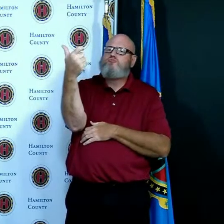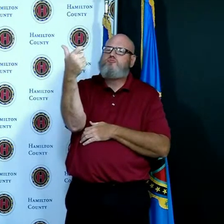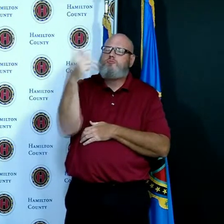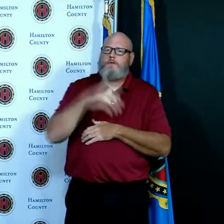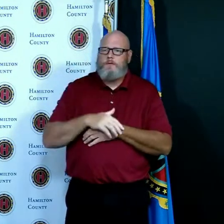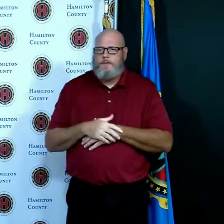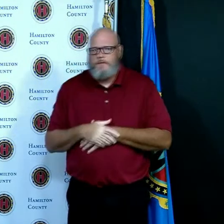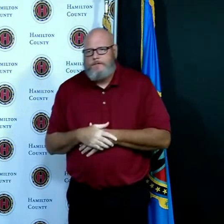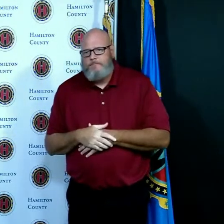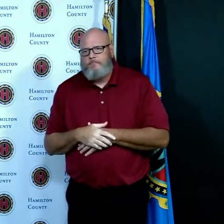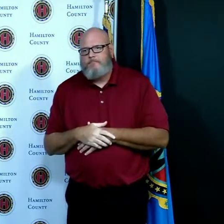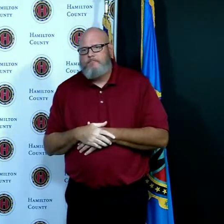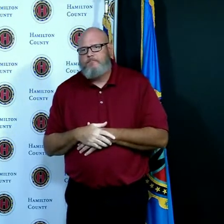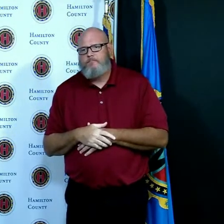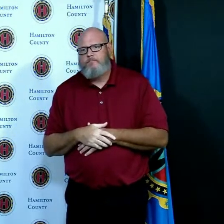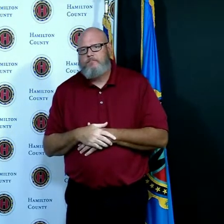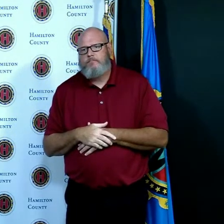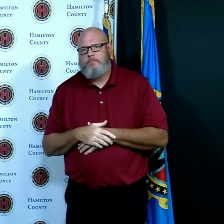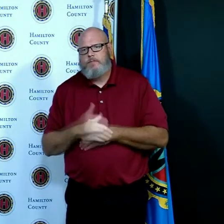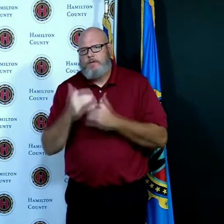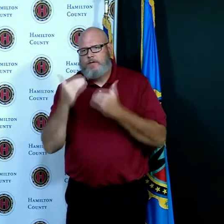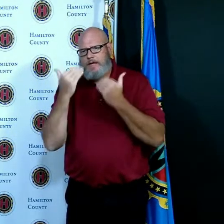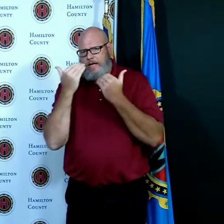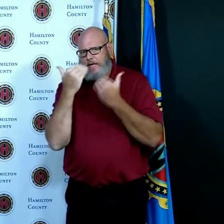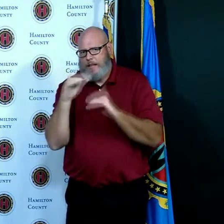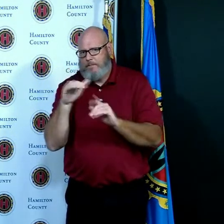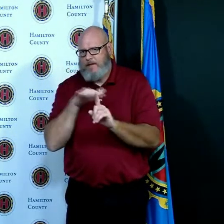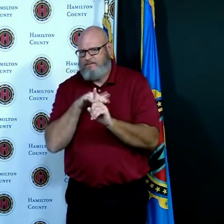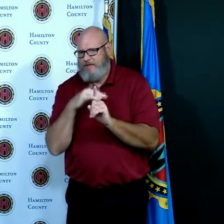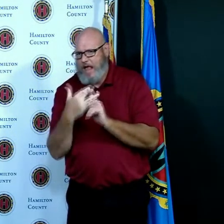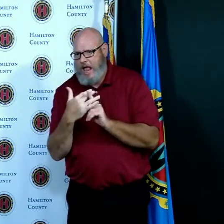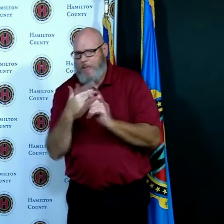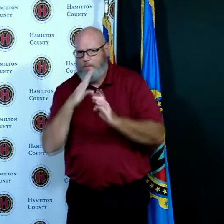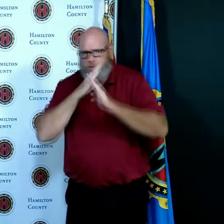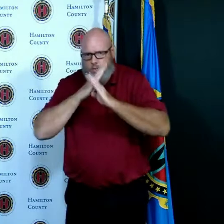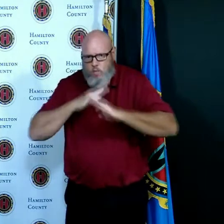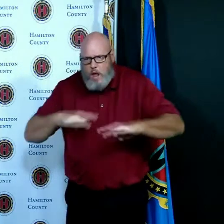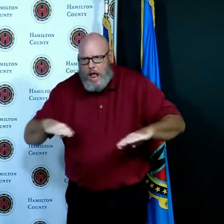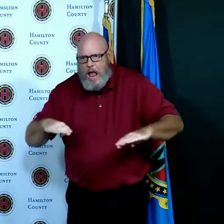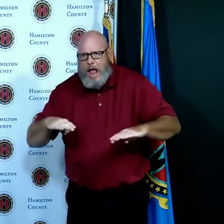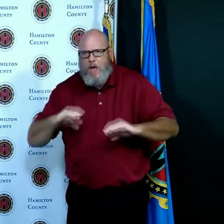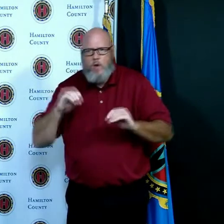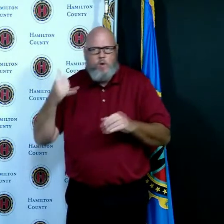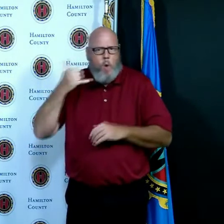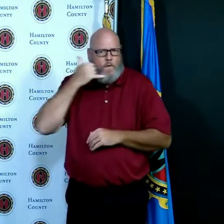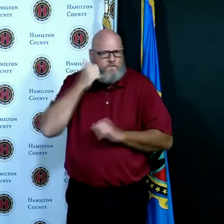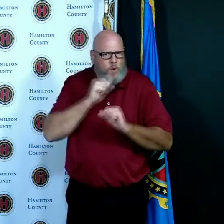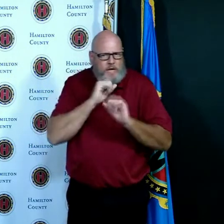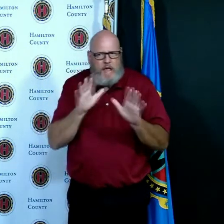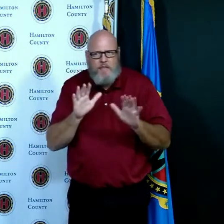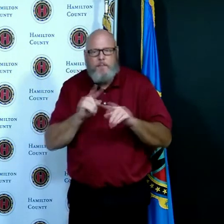it's a restricted environment you have to be very quiet no cell phones the whole thing and so as we sat there the thing the two